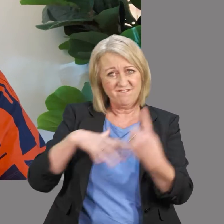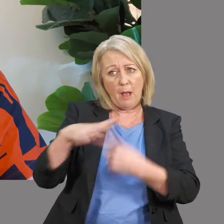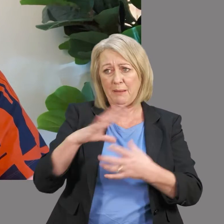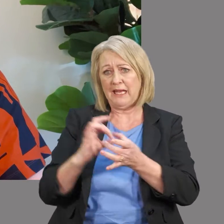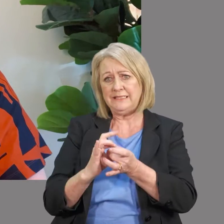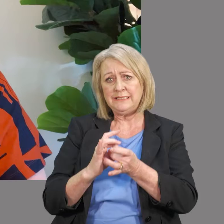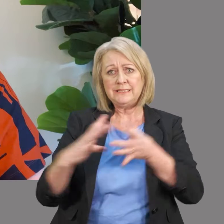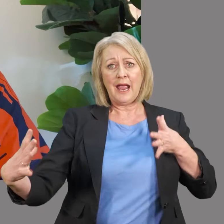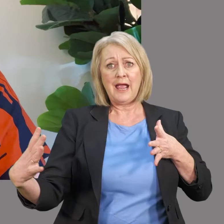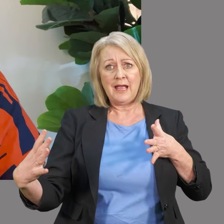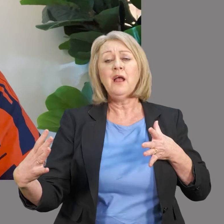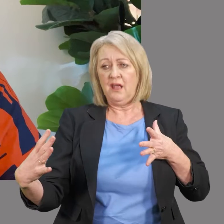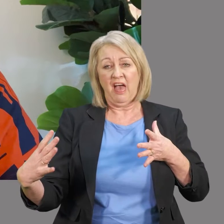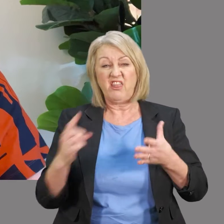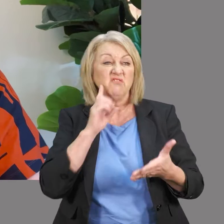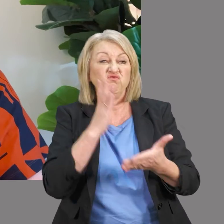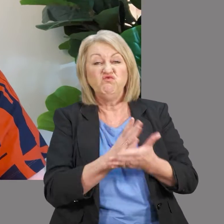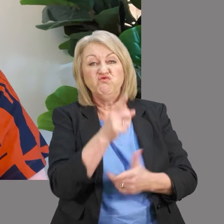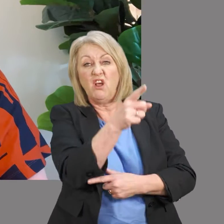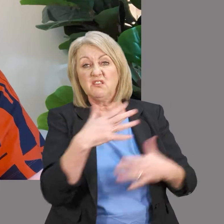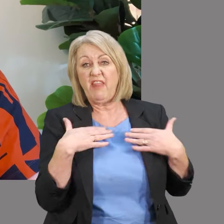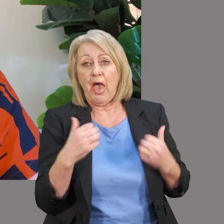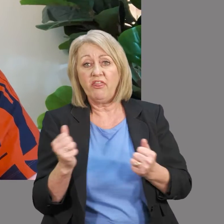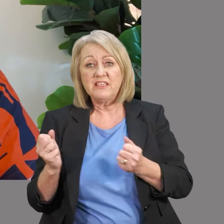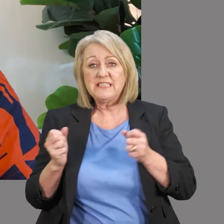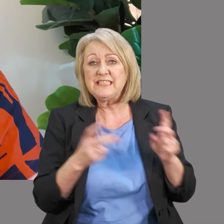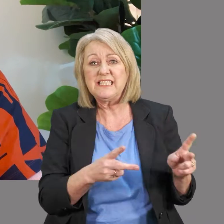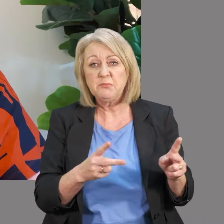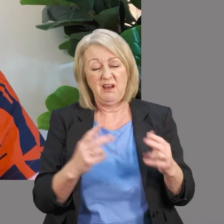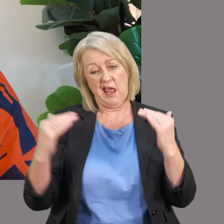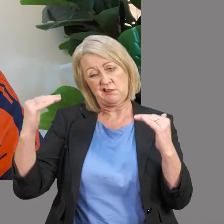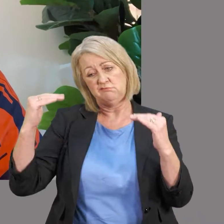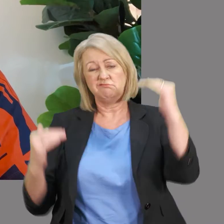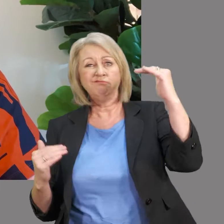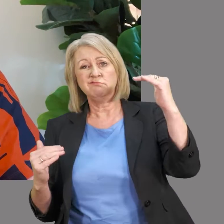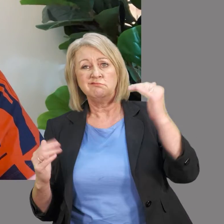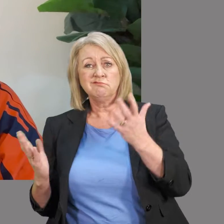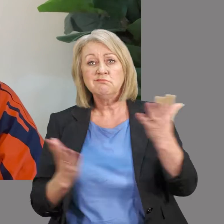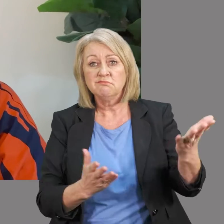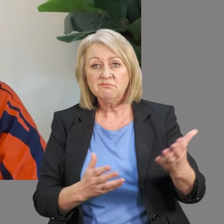as well as distrust in health systems, and inequitable health and well-being outcomes.